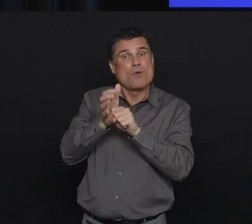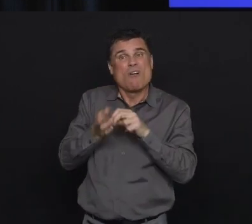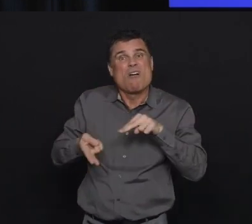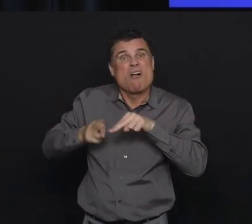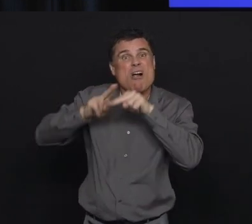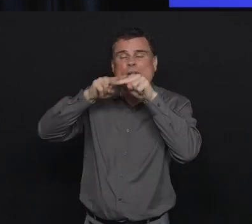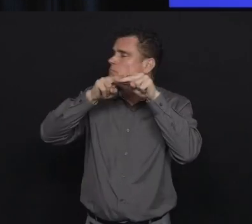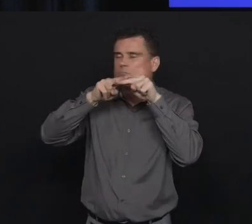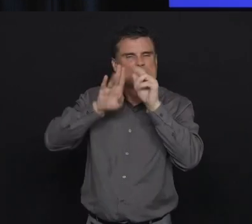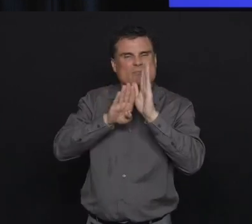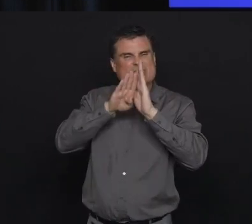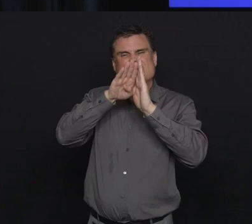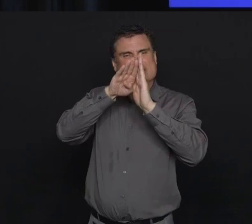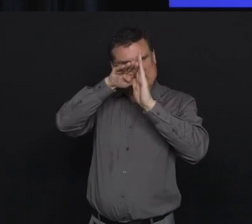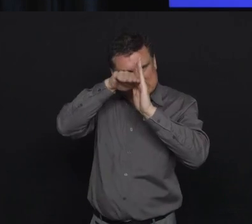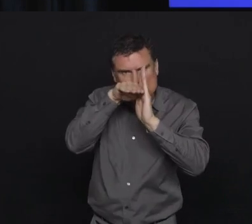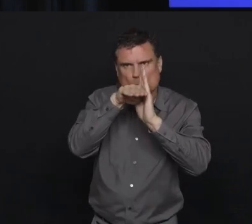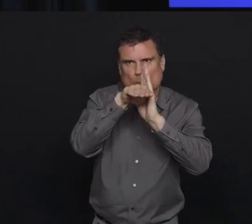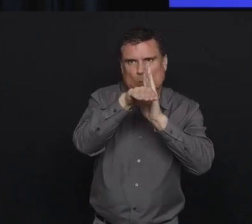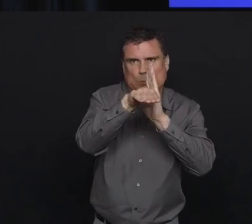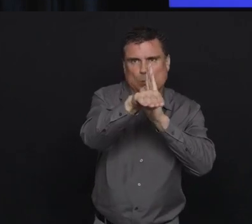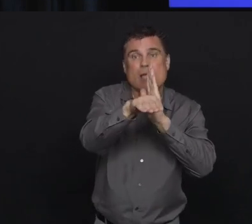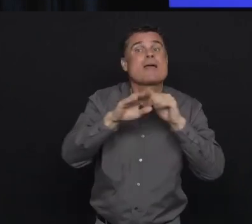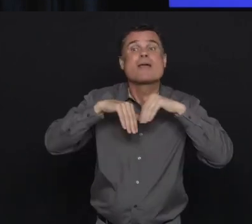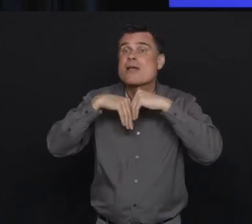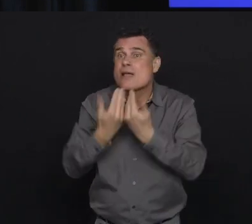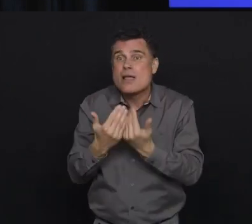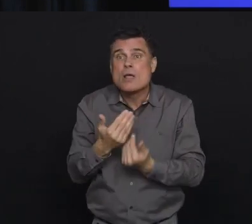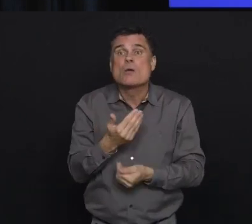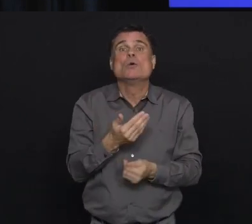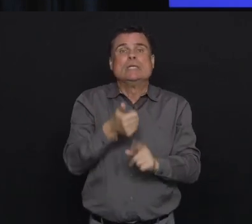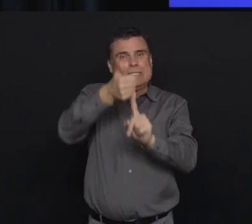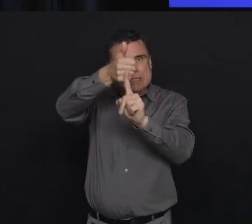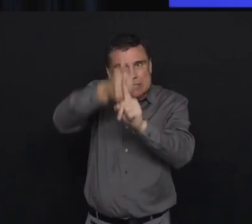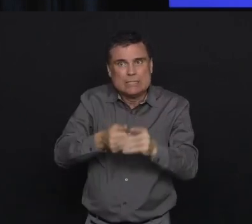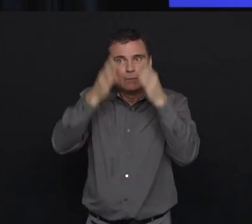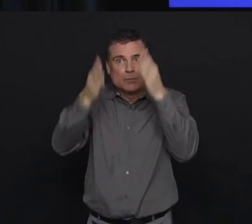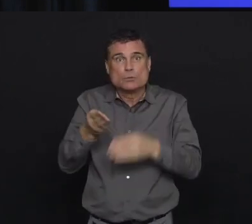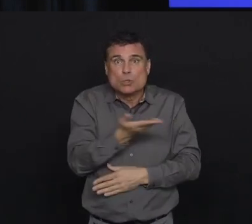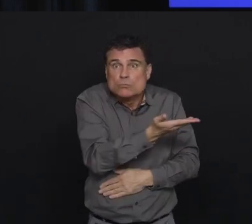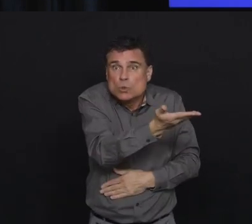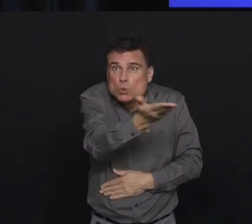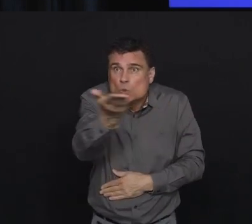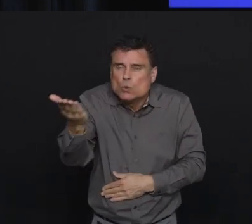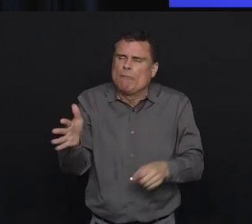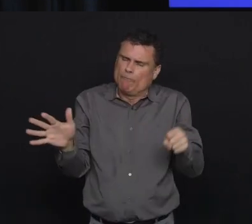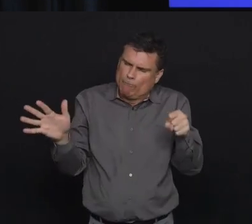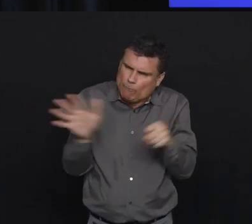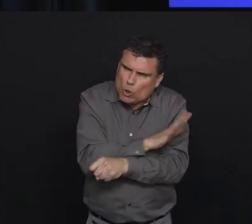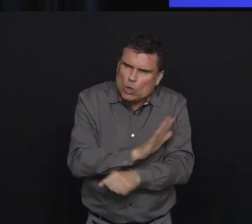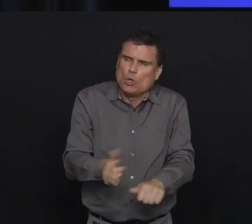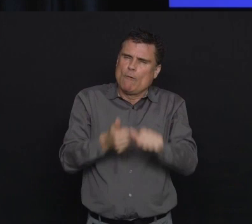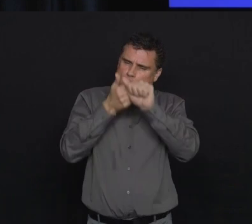100% commitment. The idea that if you are sick, you have to stay home 100% commitment to the idea if you were required to